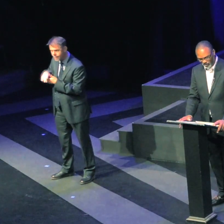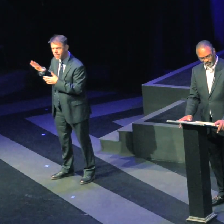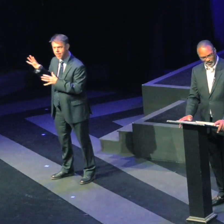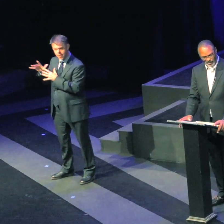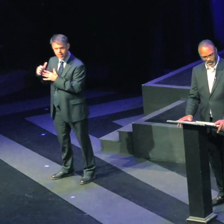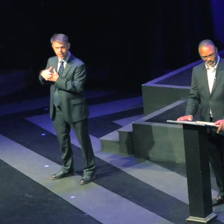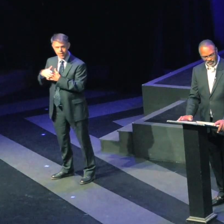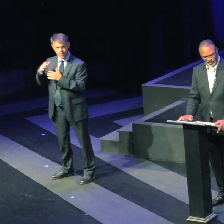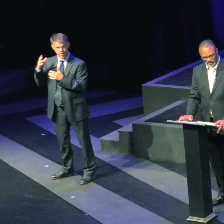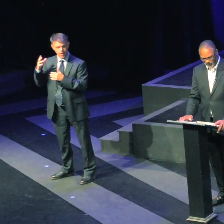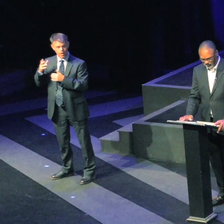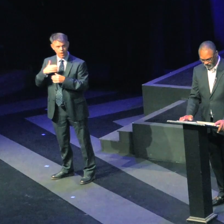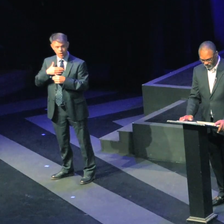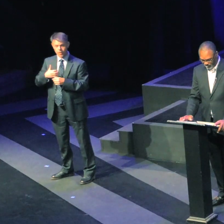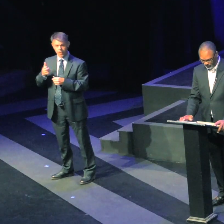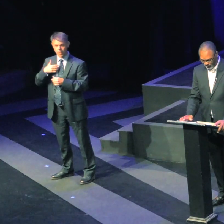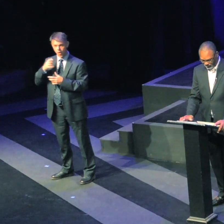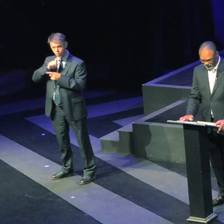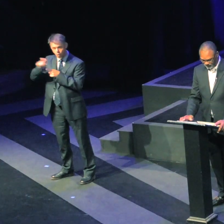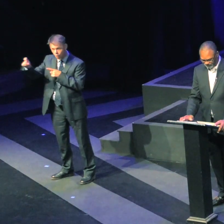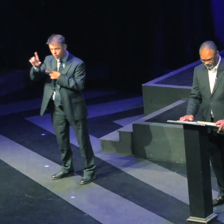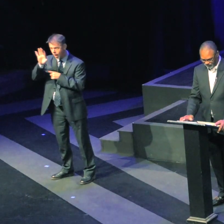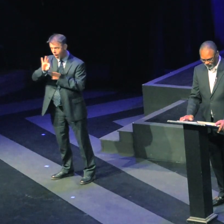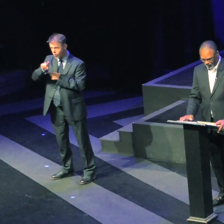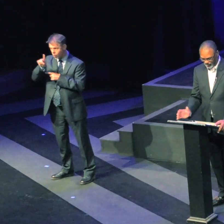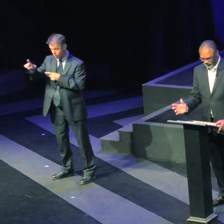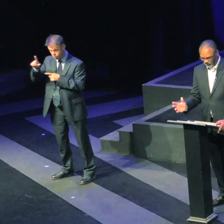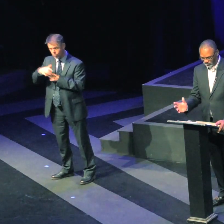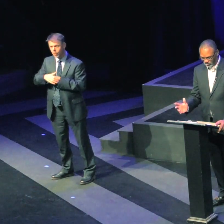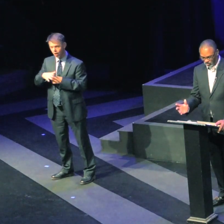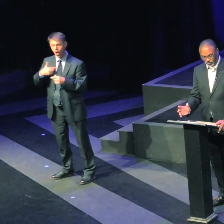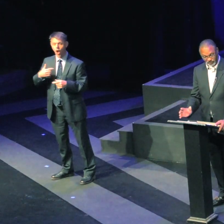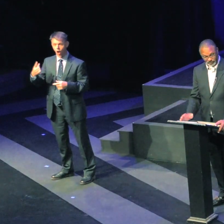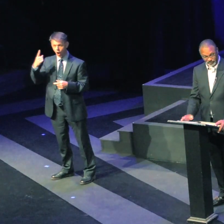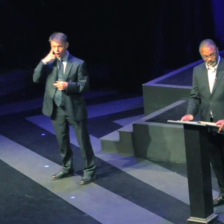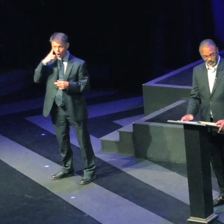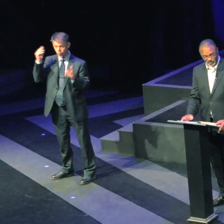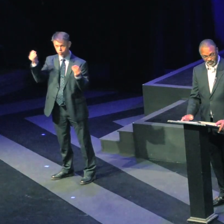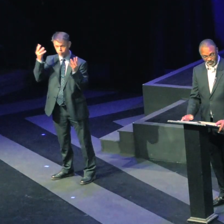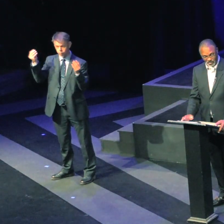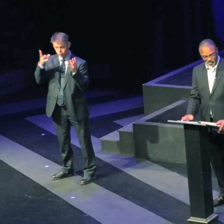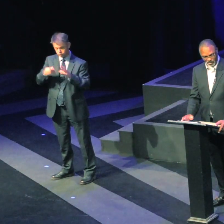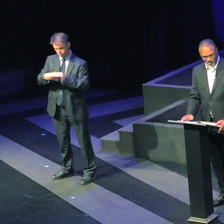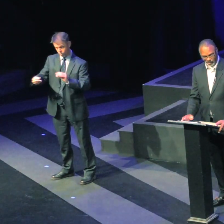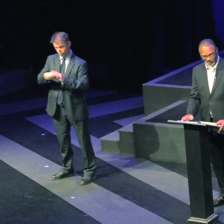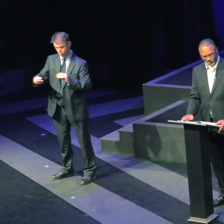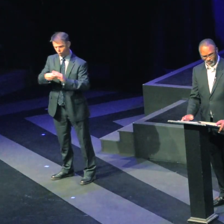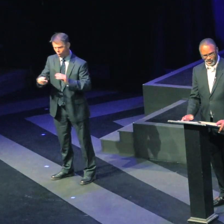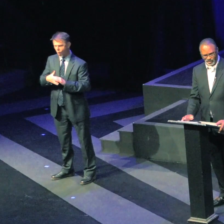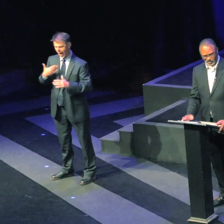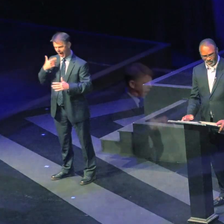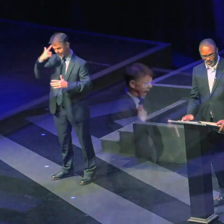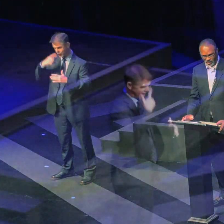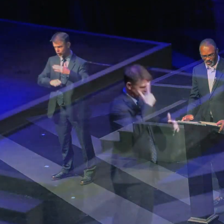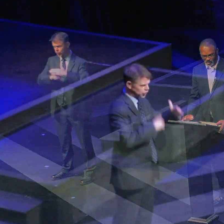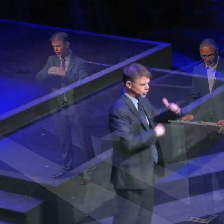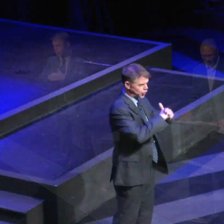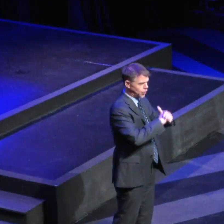I heard the I heard the EMT tell my wife that I had suffered a stroke and I'm like really I